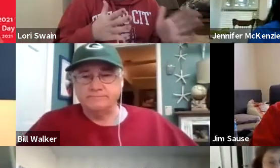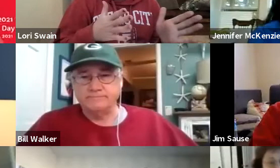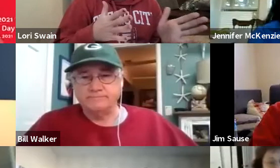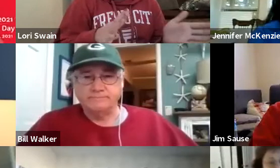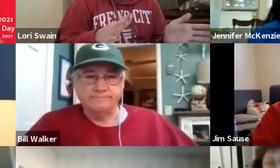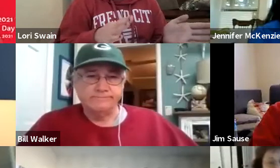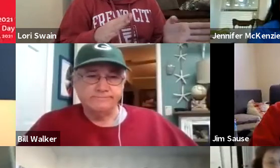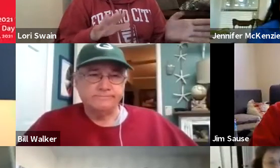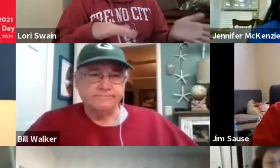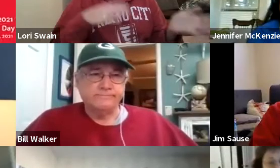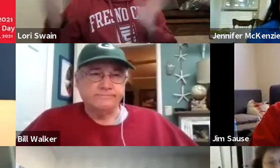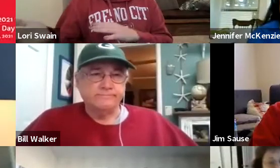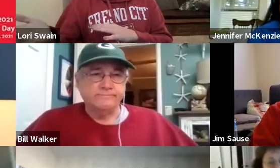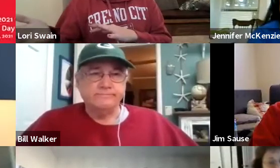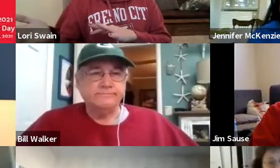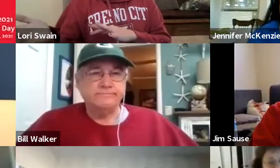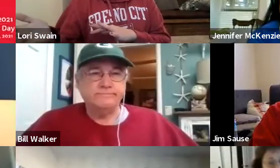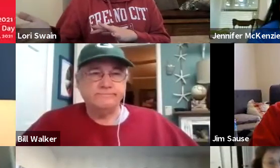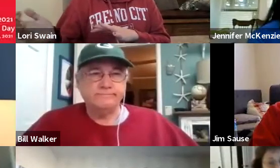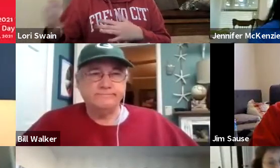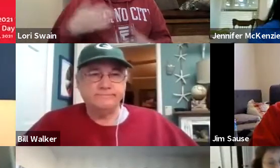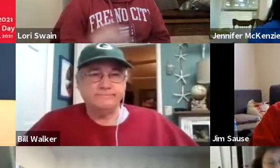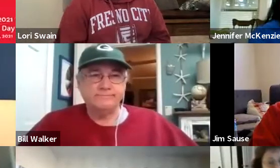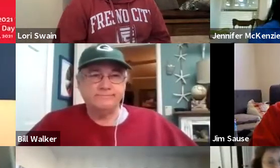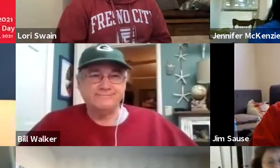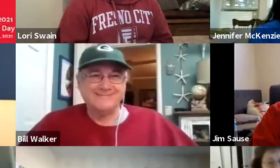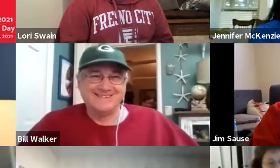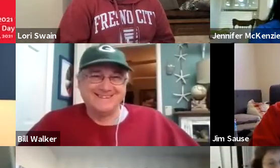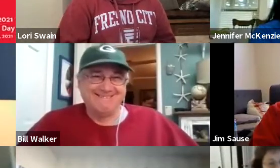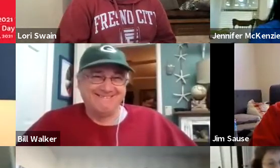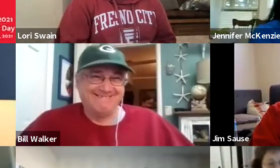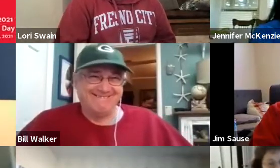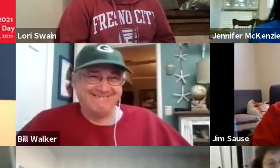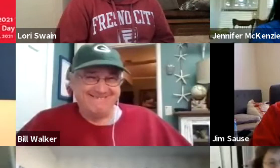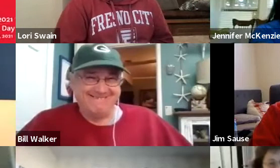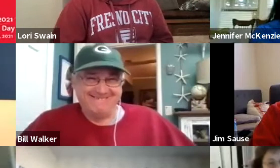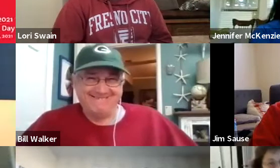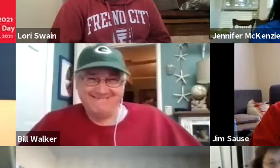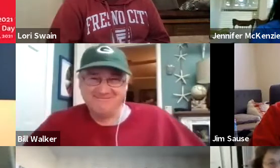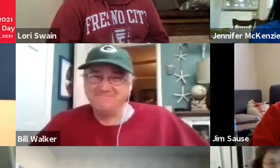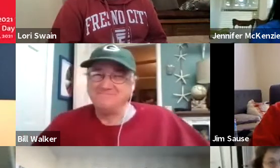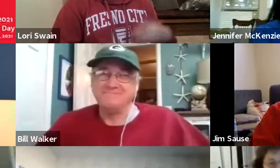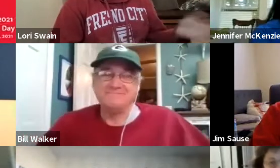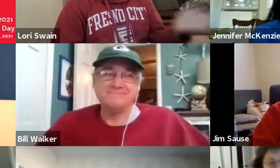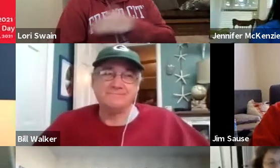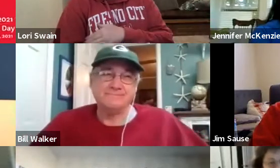counselor before I was a pathway counselor. So I have really great relationships with all the faculty in the division, My office is in